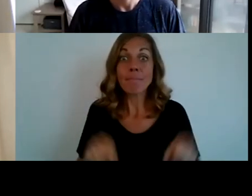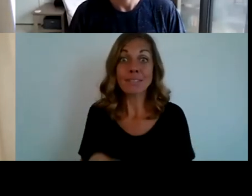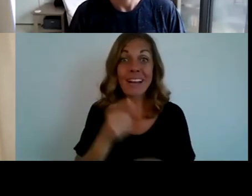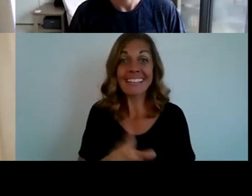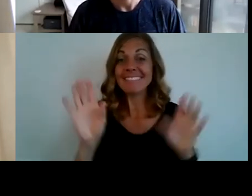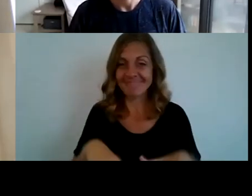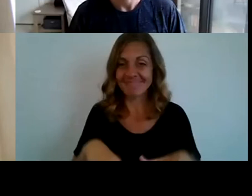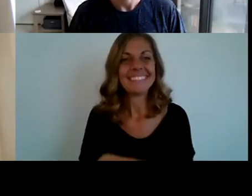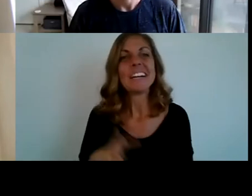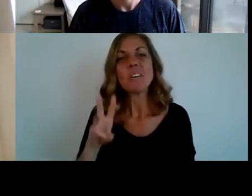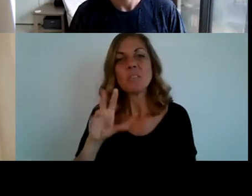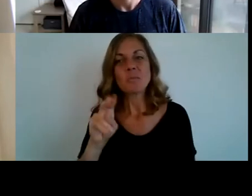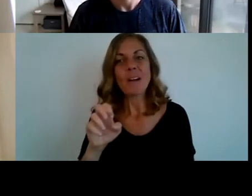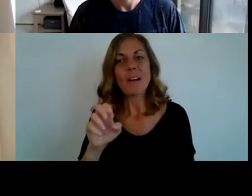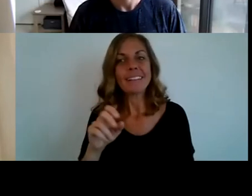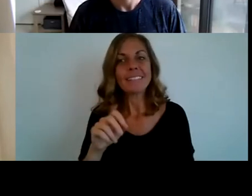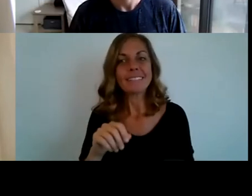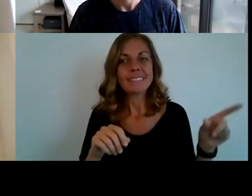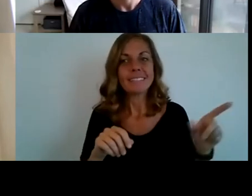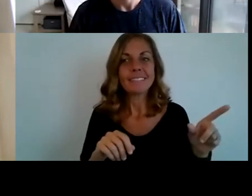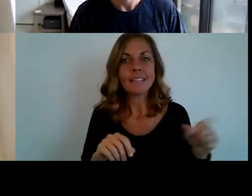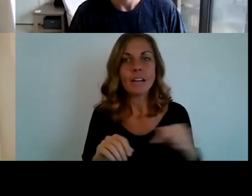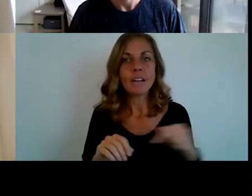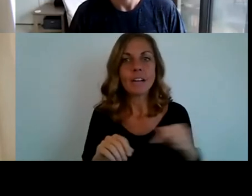Sorry about that. The responsibility to make life easier, work